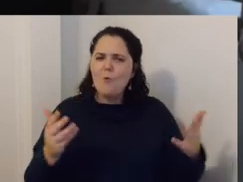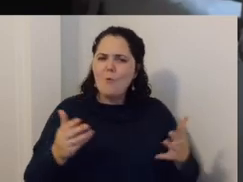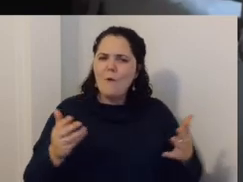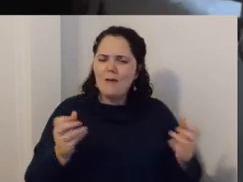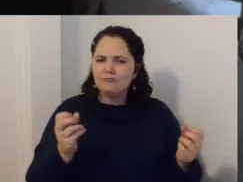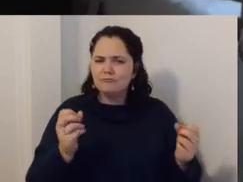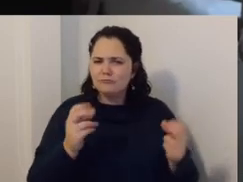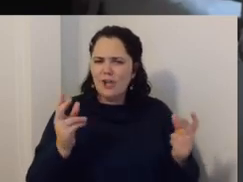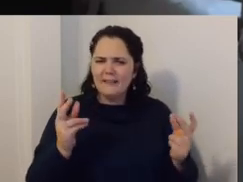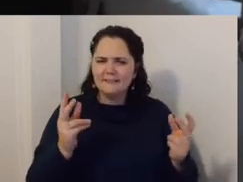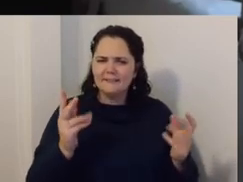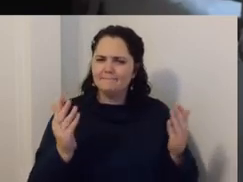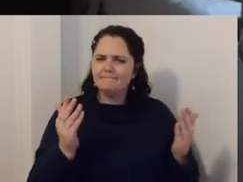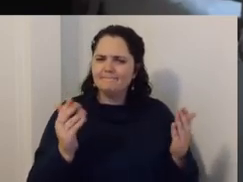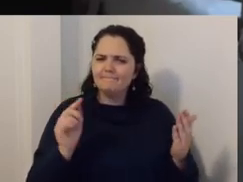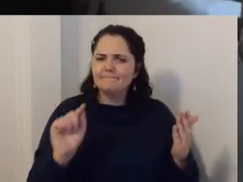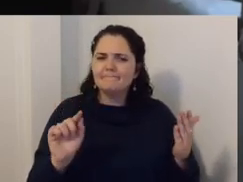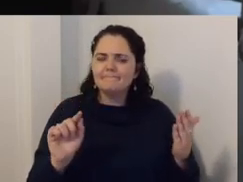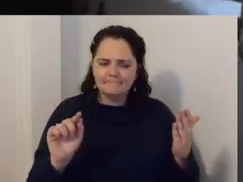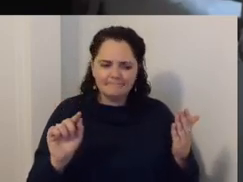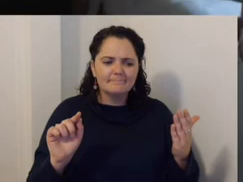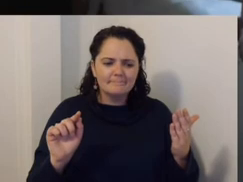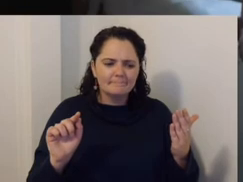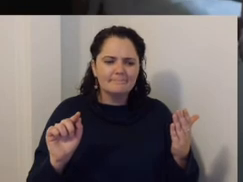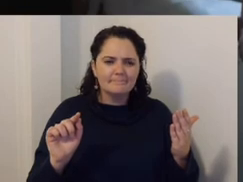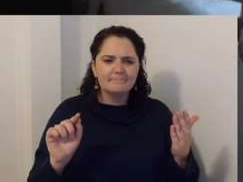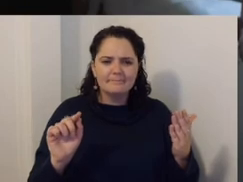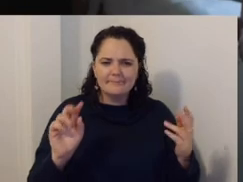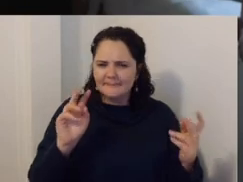and the strong contrast between the bright highlights and the dark